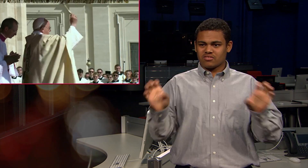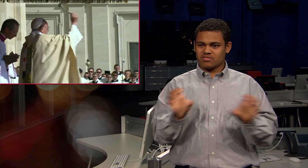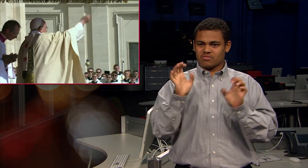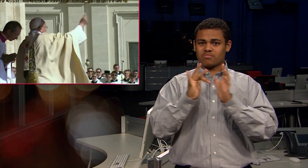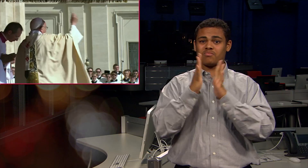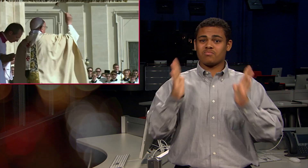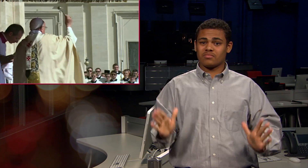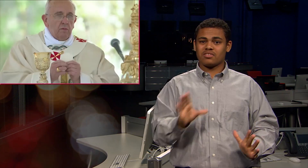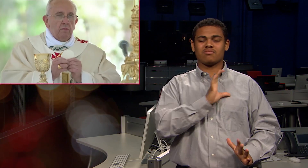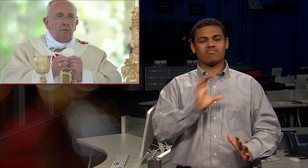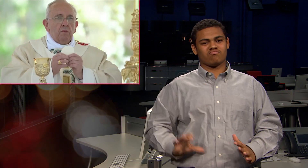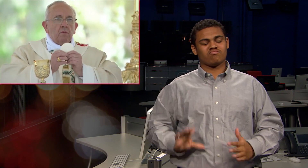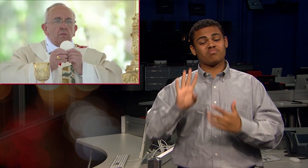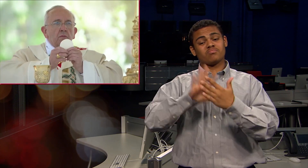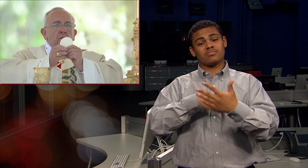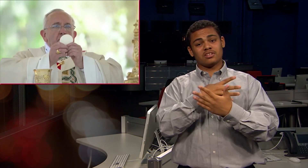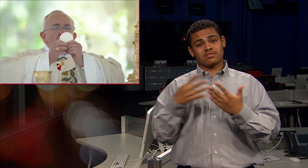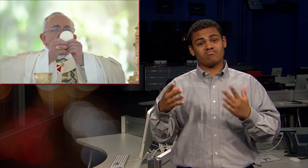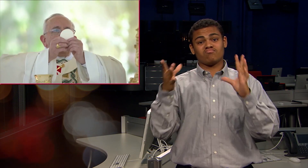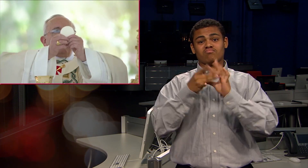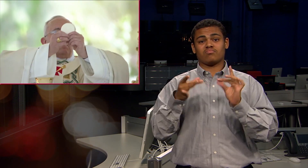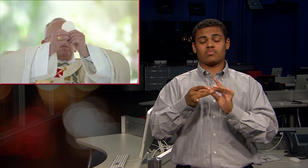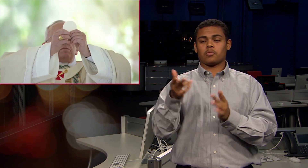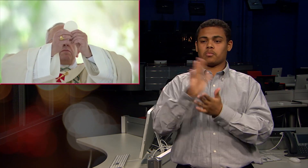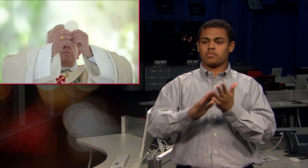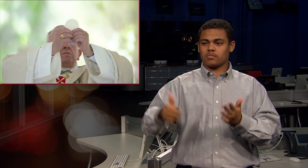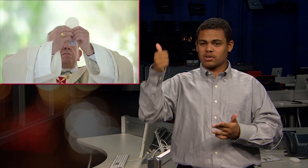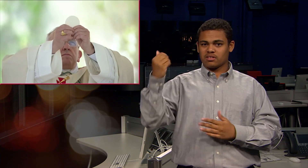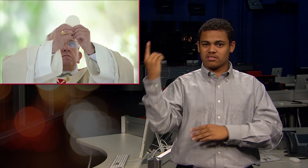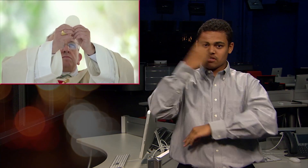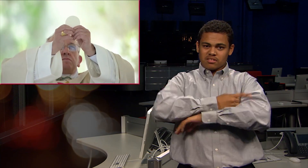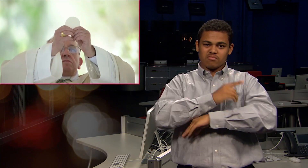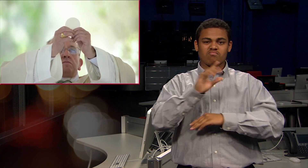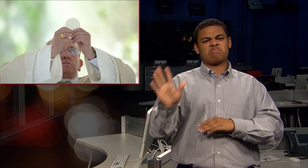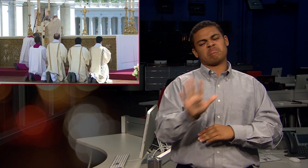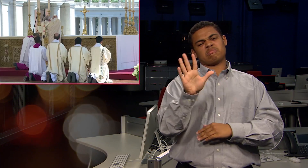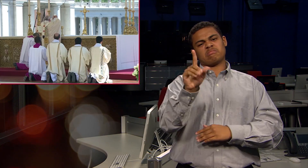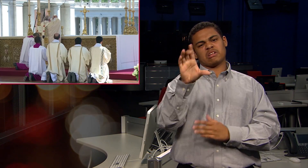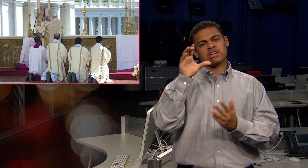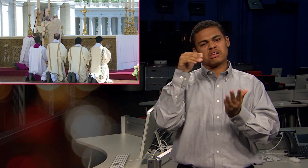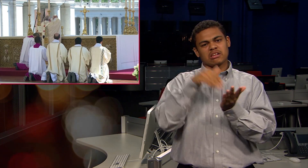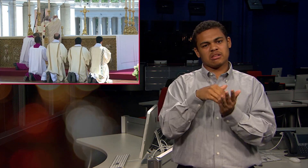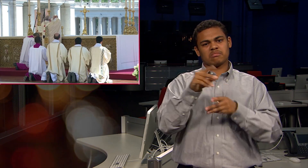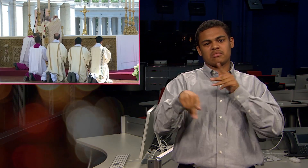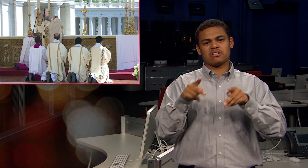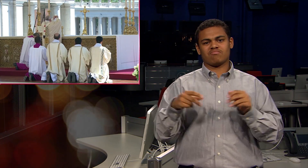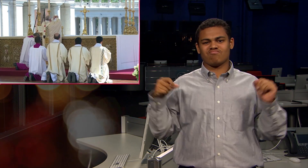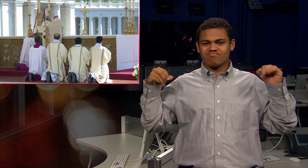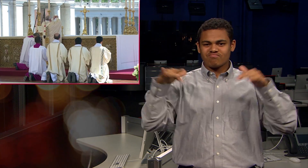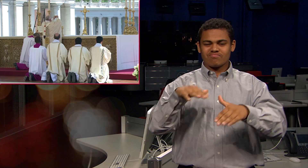AN ESTIMATED 100-THOUSAND WORSHIPPERS GATHERED IN SAINT PETER'S SQUARE FOR THE HOLIEST DAY